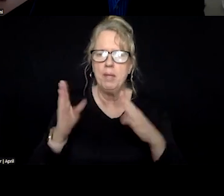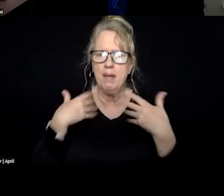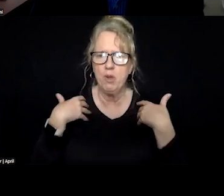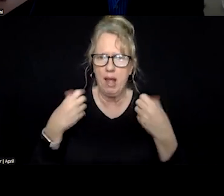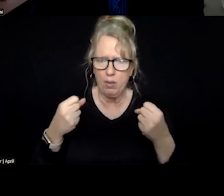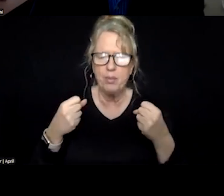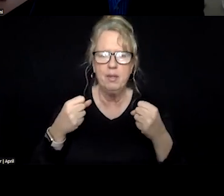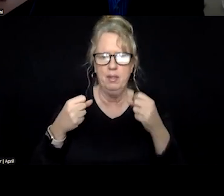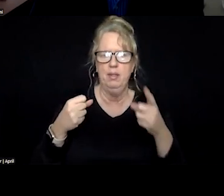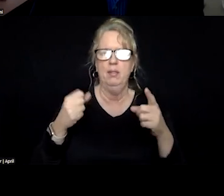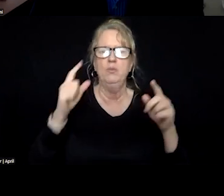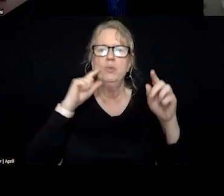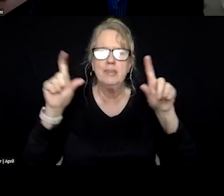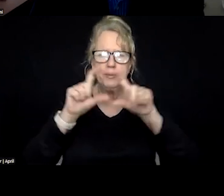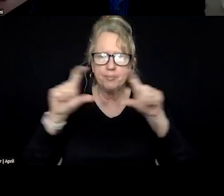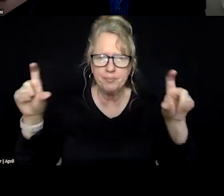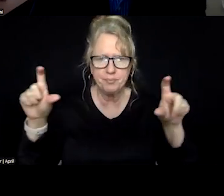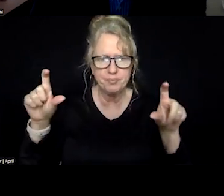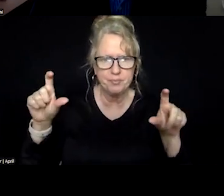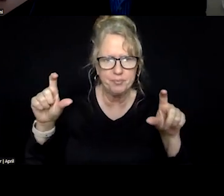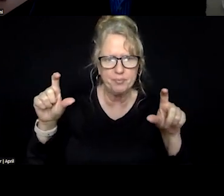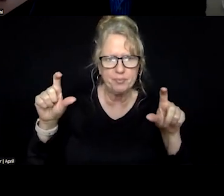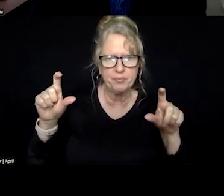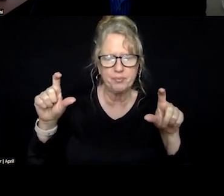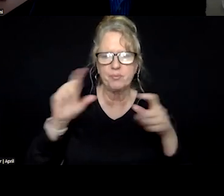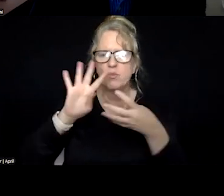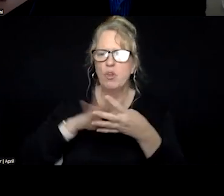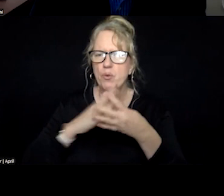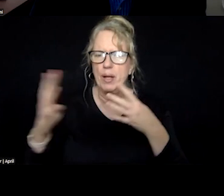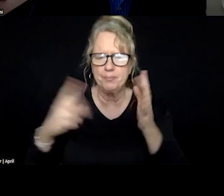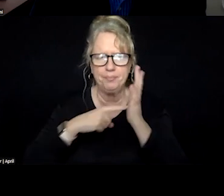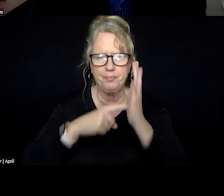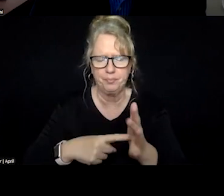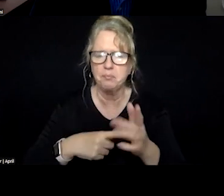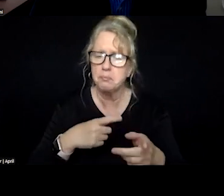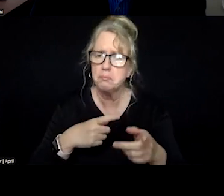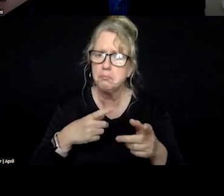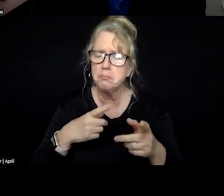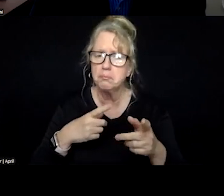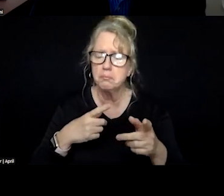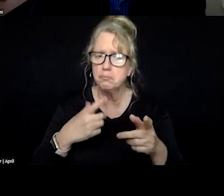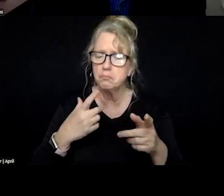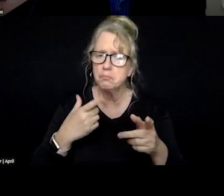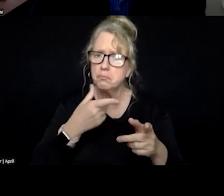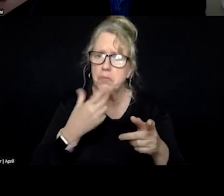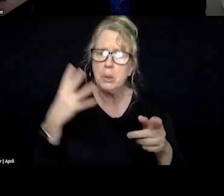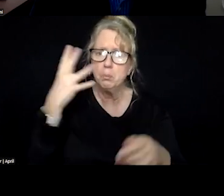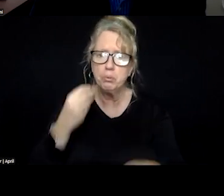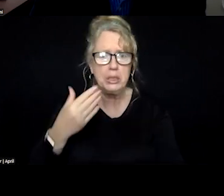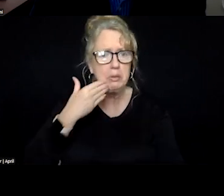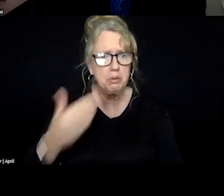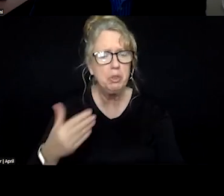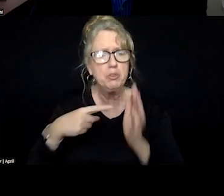TOP ROW, LED TO A PRETTY GOOD UPTAKE OF SUICIDE RISK SCREENING